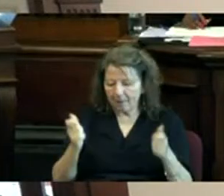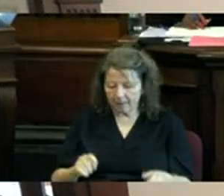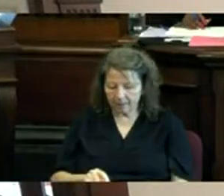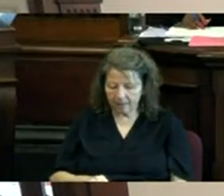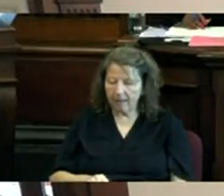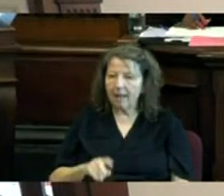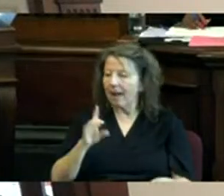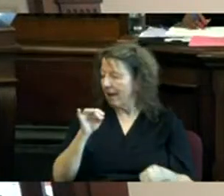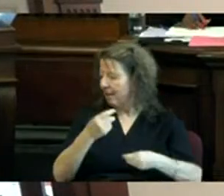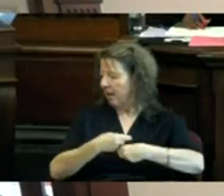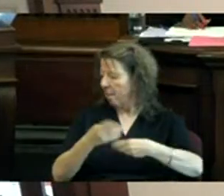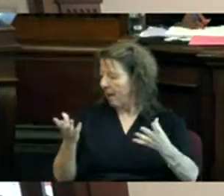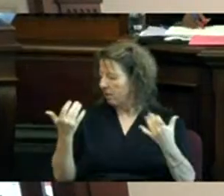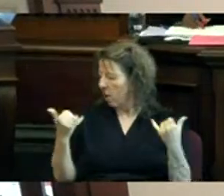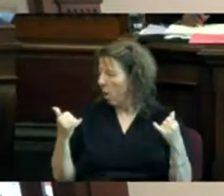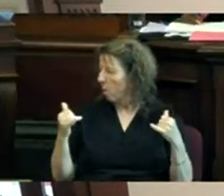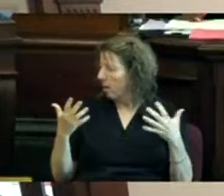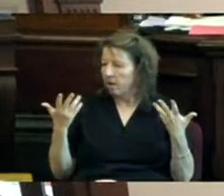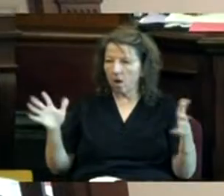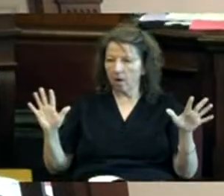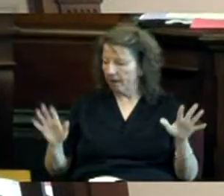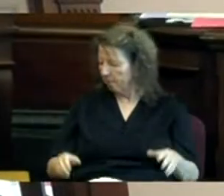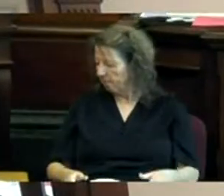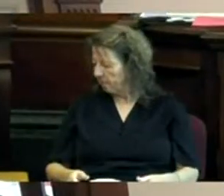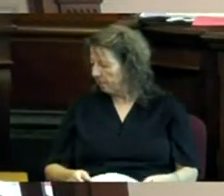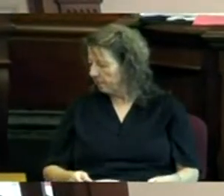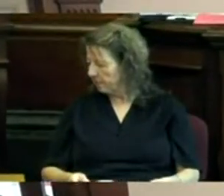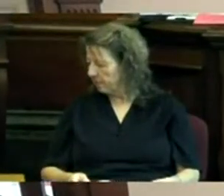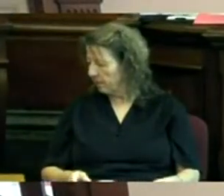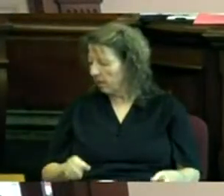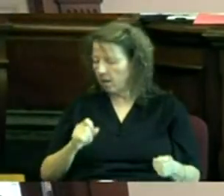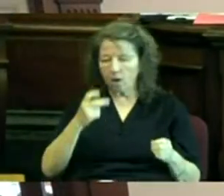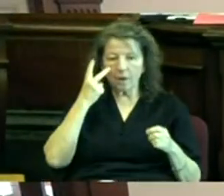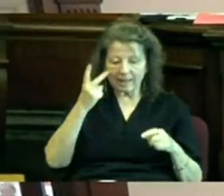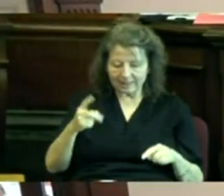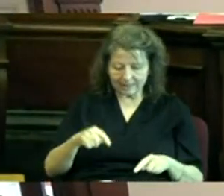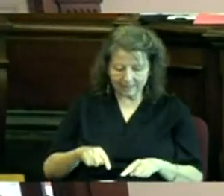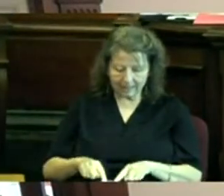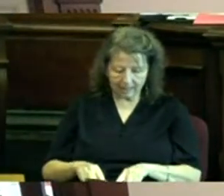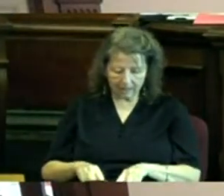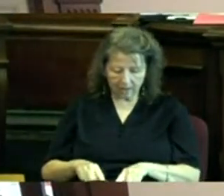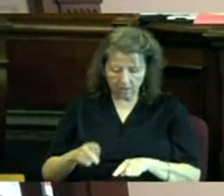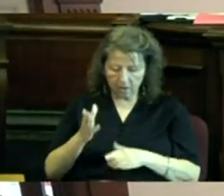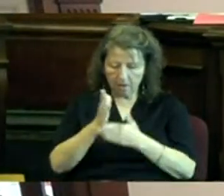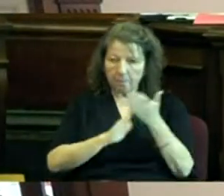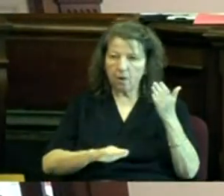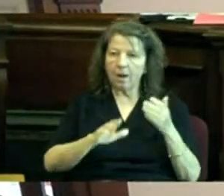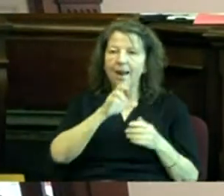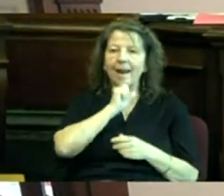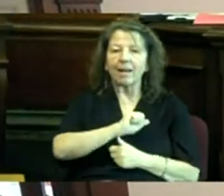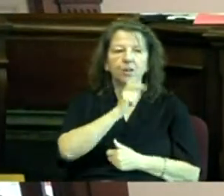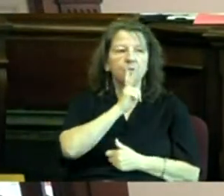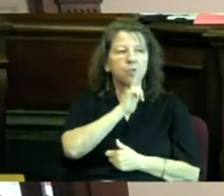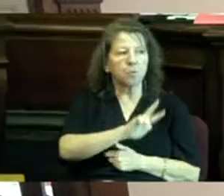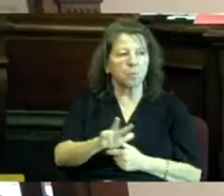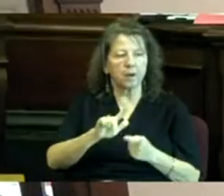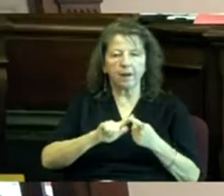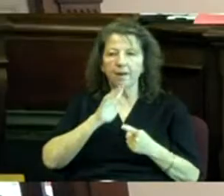to the legislation. There was a little error, nothing big, and I've passed that out to everyone. You all have it in